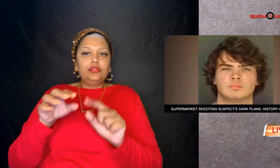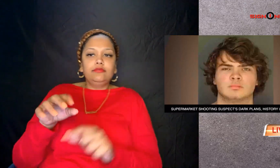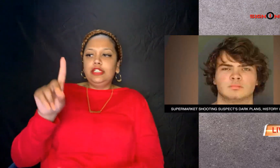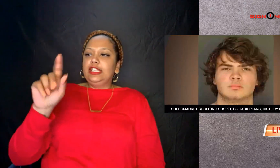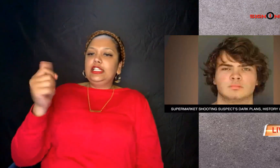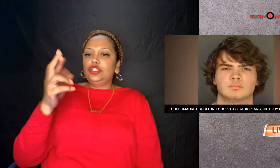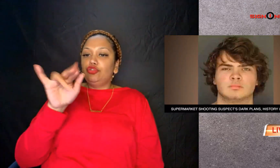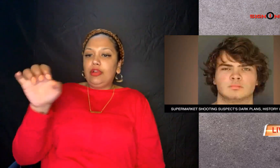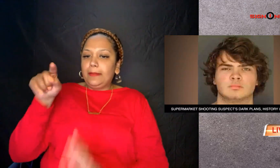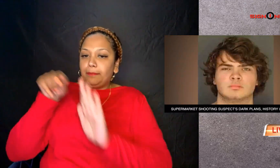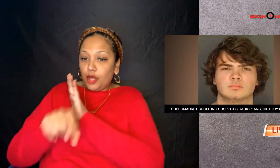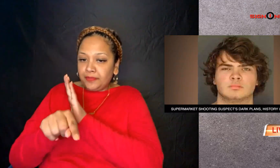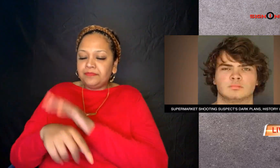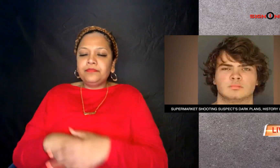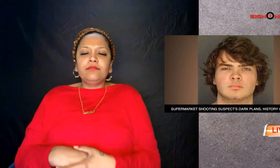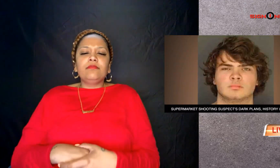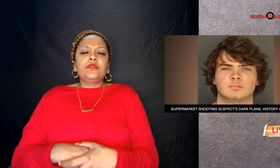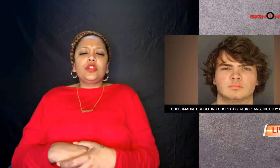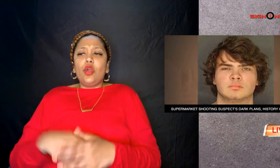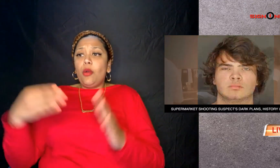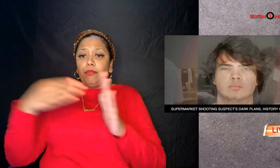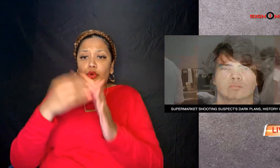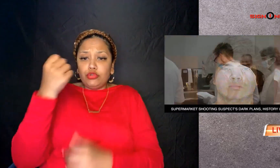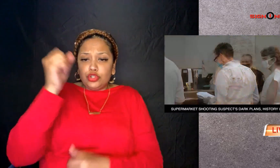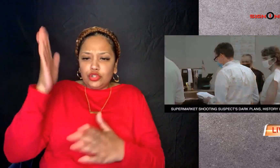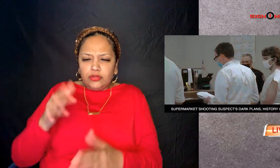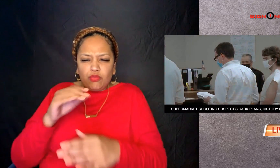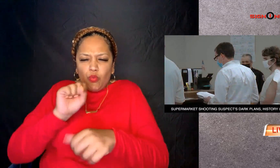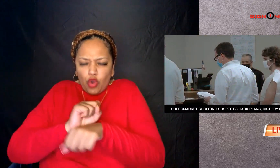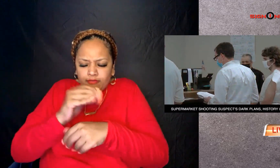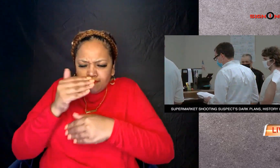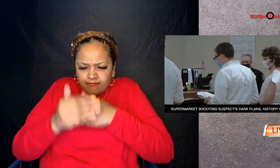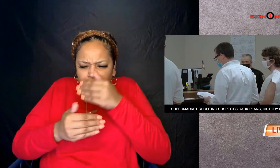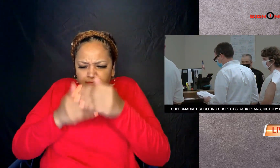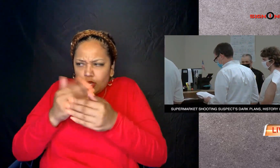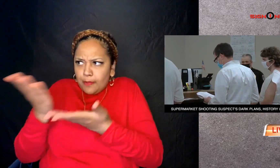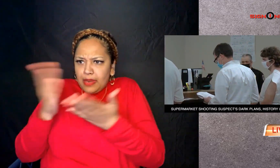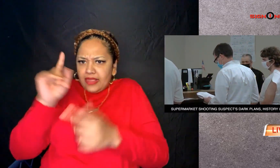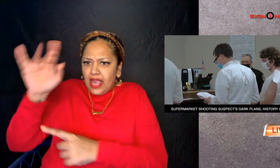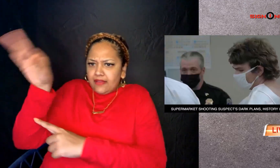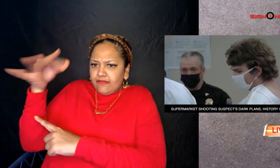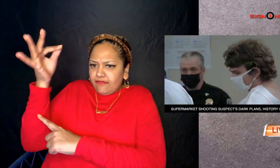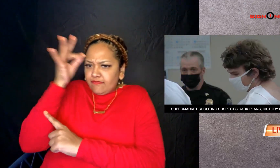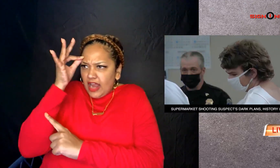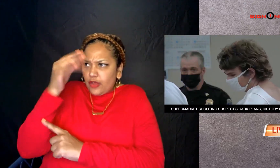not guilty to first-degree murder prosecutors are working to bring federal hate crime charges